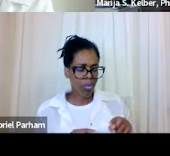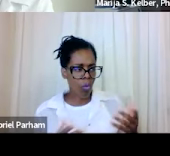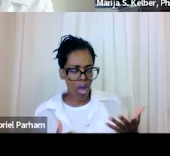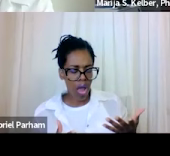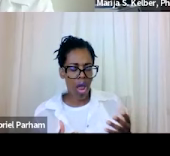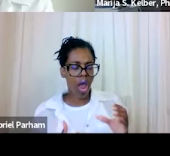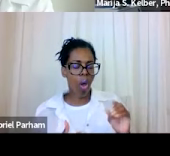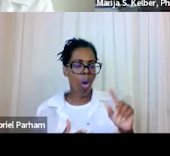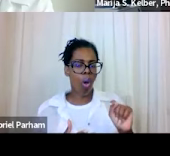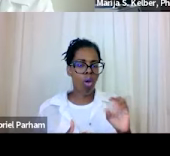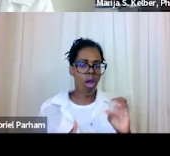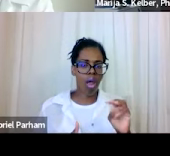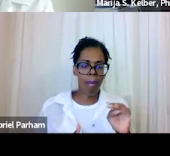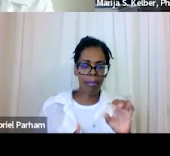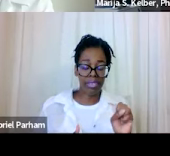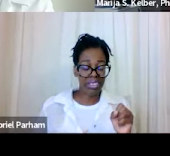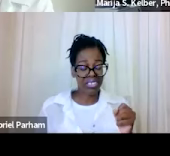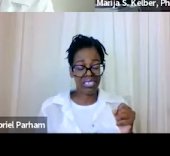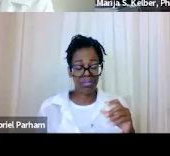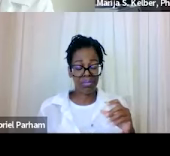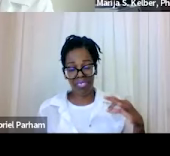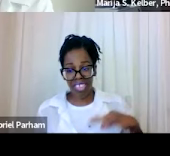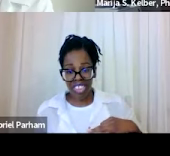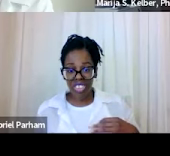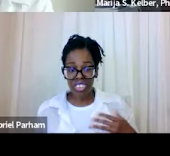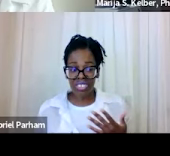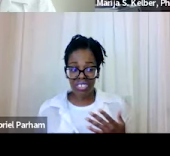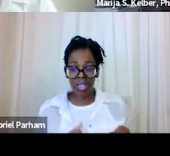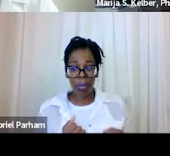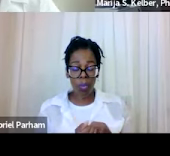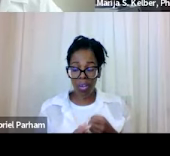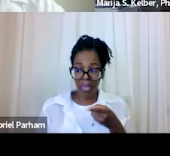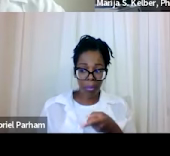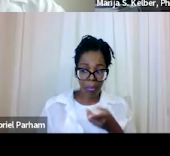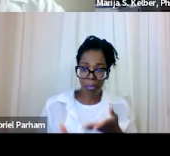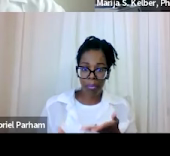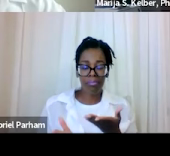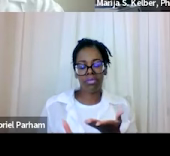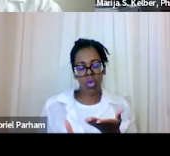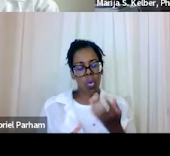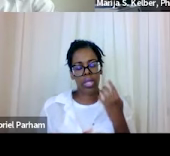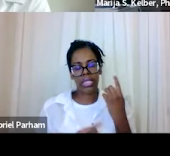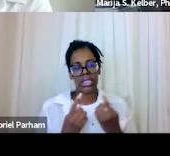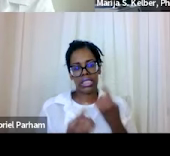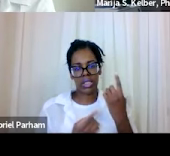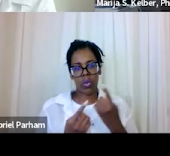are the outcomes beneficial to support them? So really thinking about a lot of these different aspects